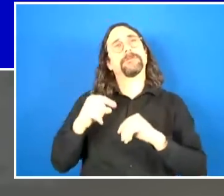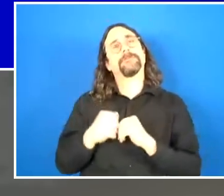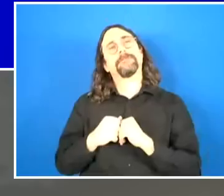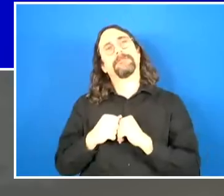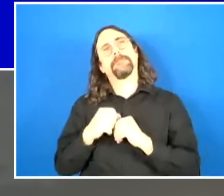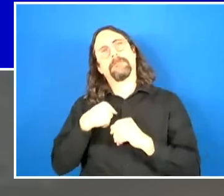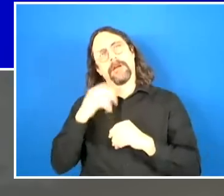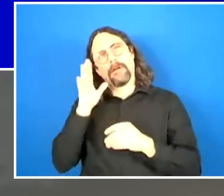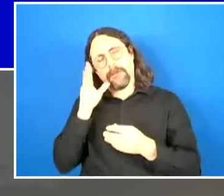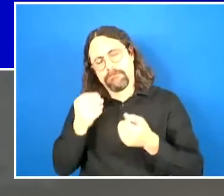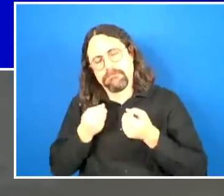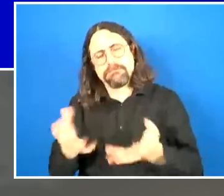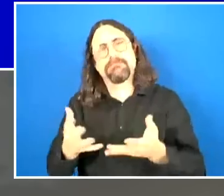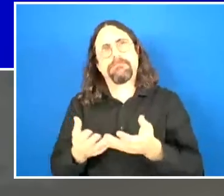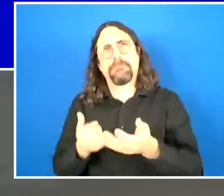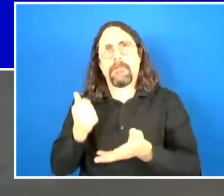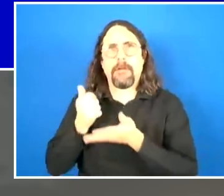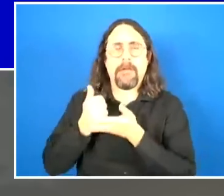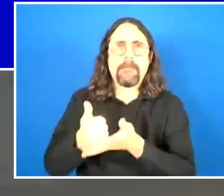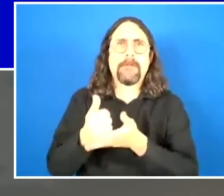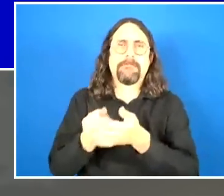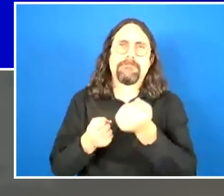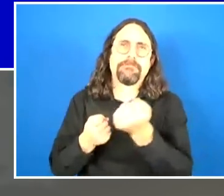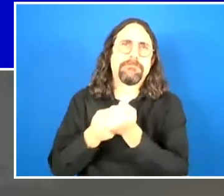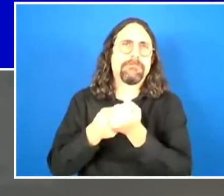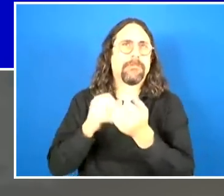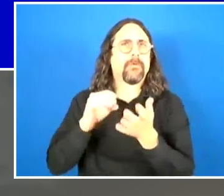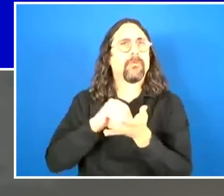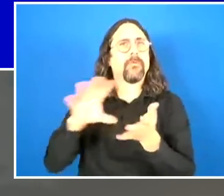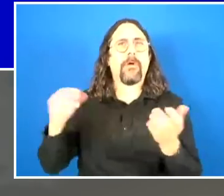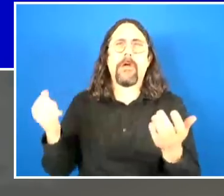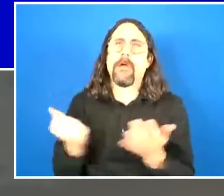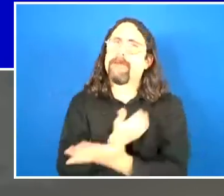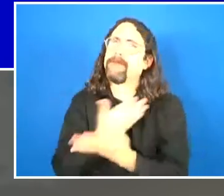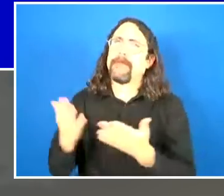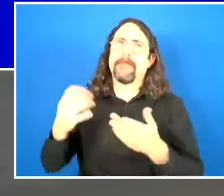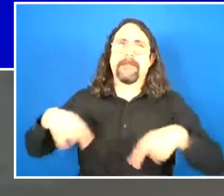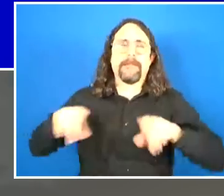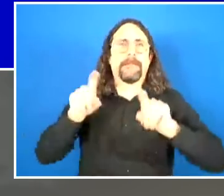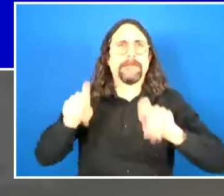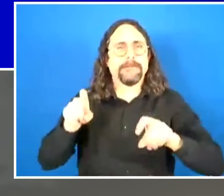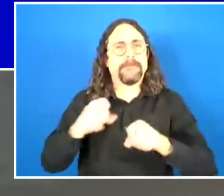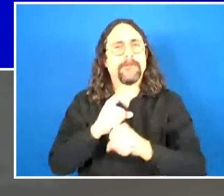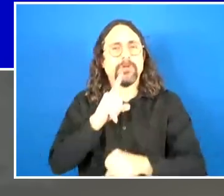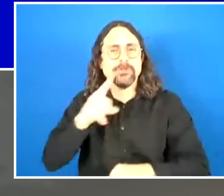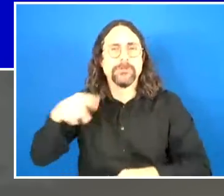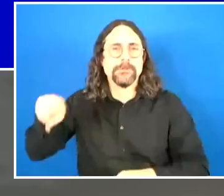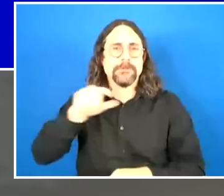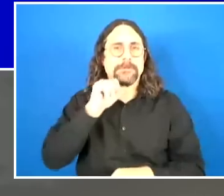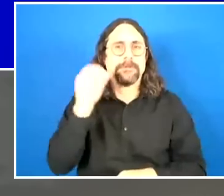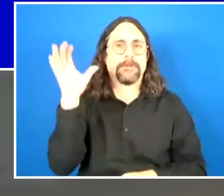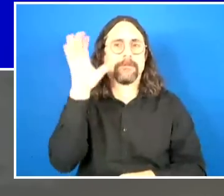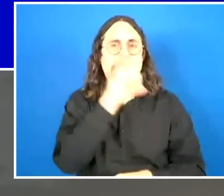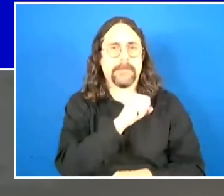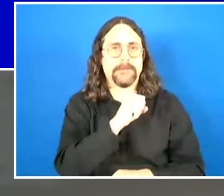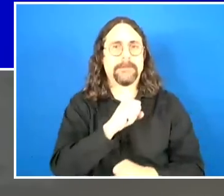THE SCHOOL YEAR AS WE KNOW IT IS SO DIFFERENT NOW BECAUSE EVERYTHING IS VIRTUAL SO THAT ALSO MEANS WE